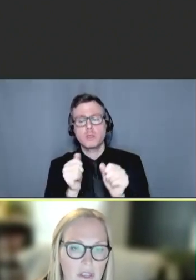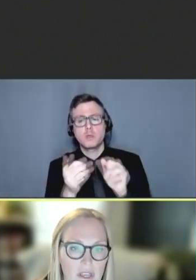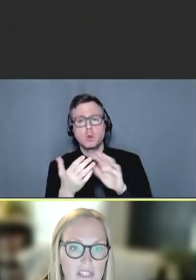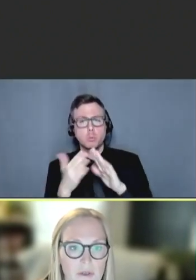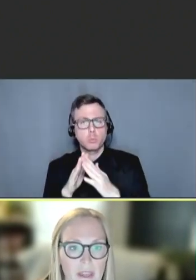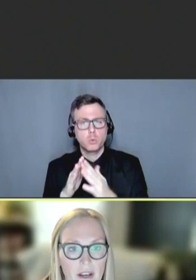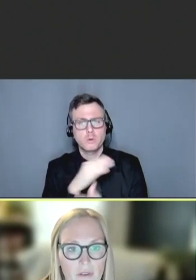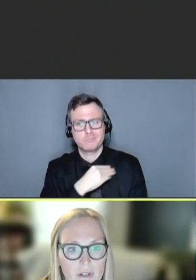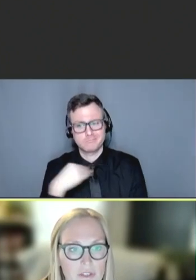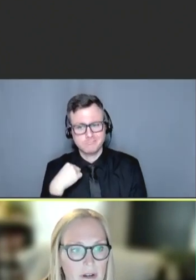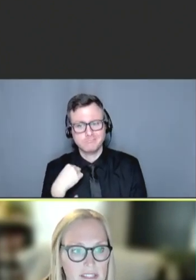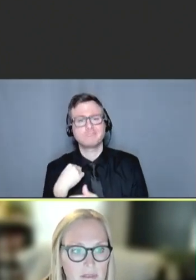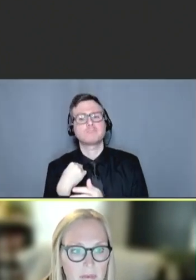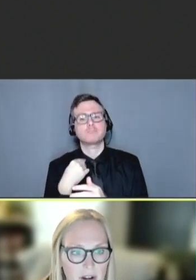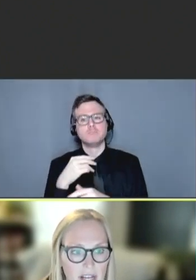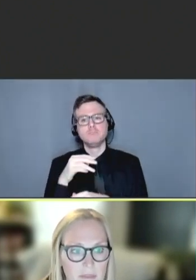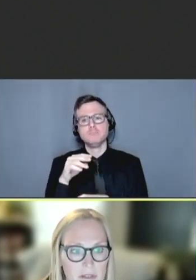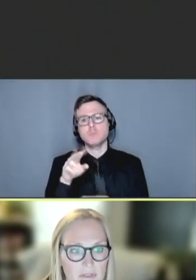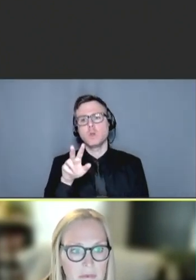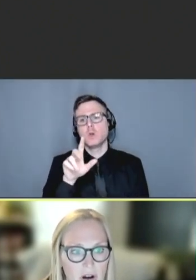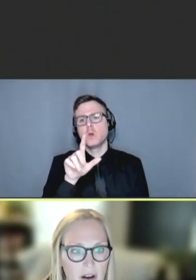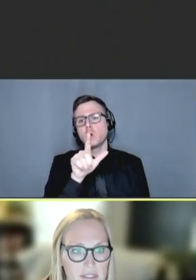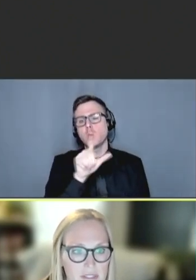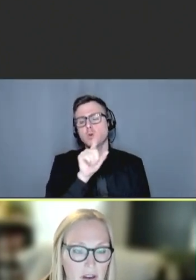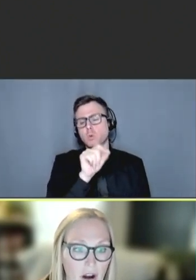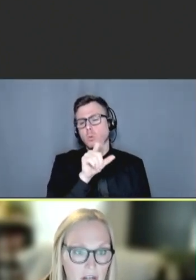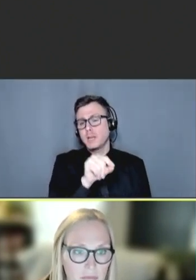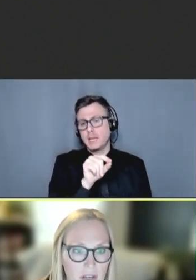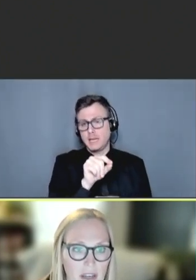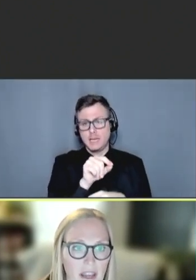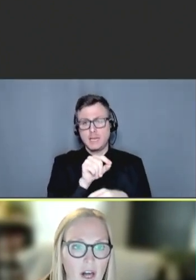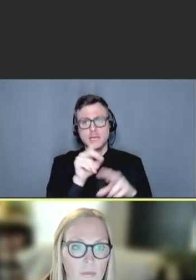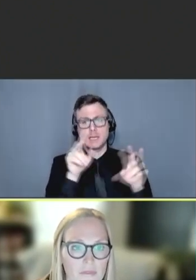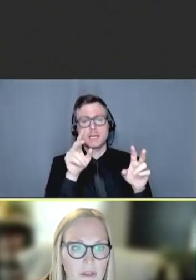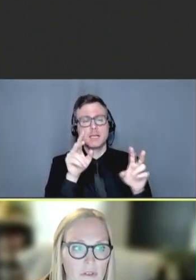So, we had over 20 subject matter experts from across our community help review the